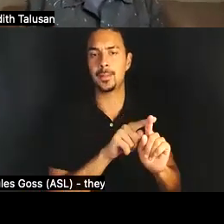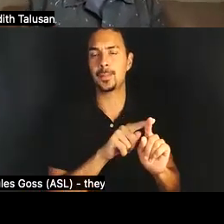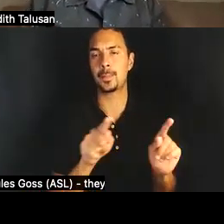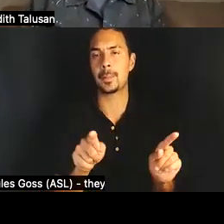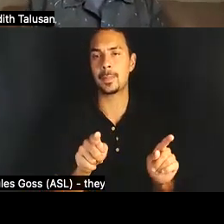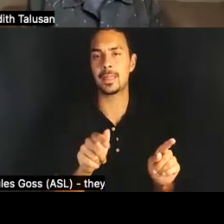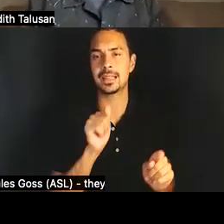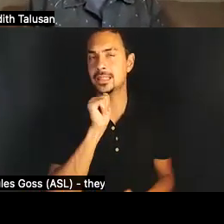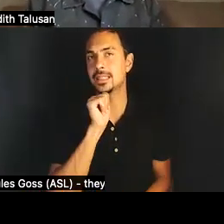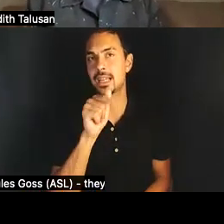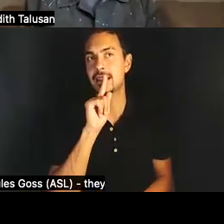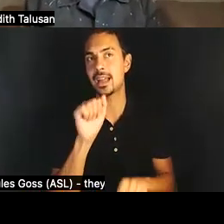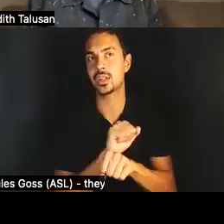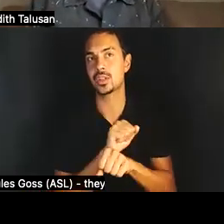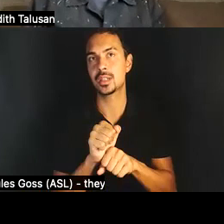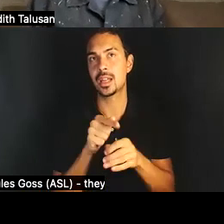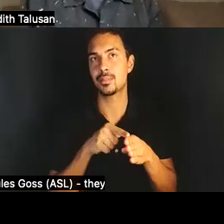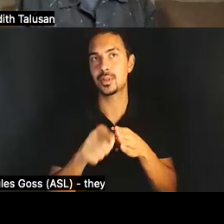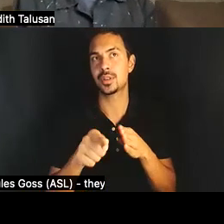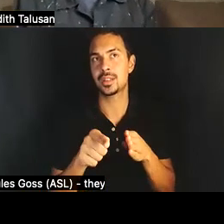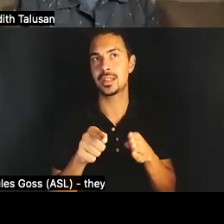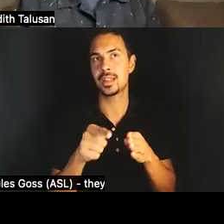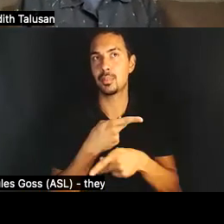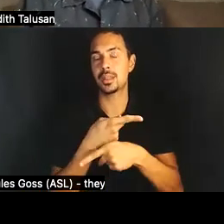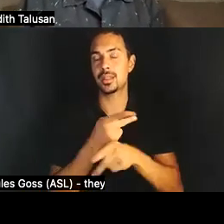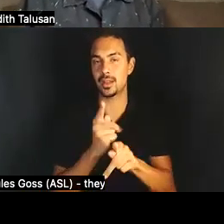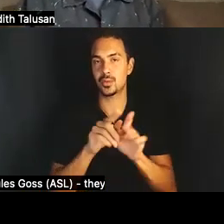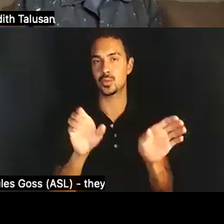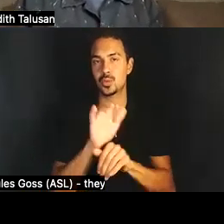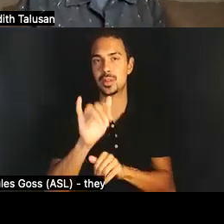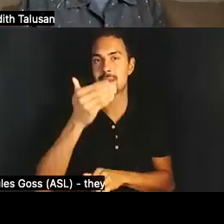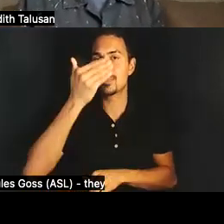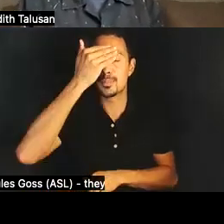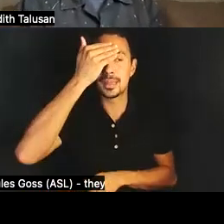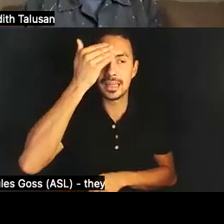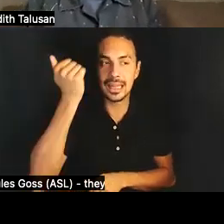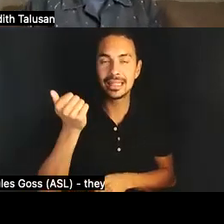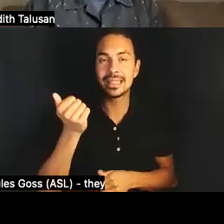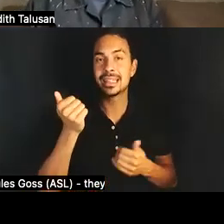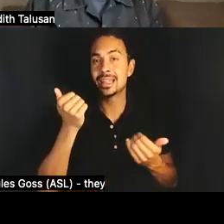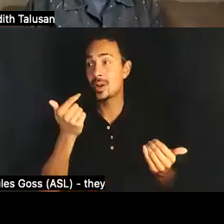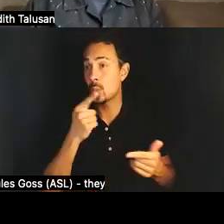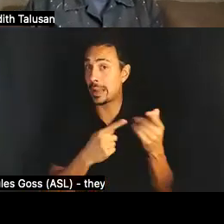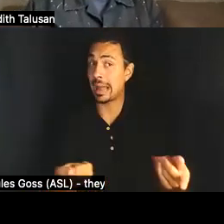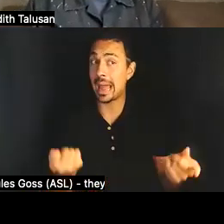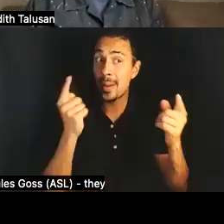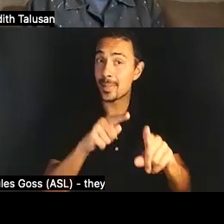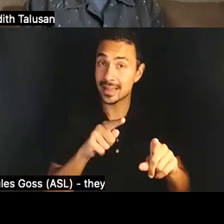temptation to push, it is really not particularly productive because it has a greater tendency